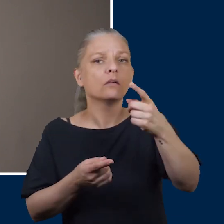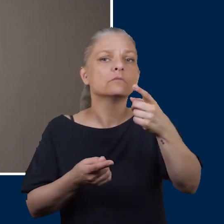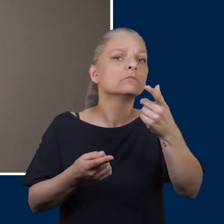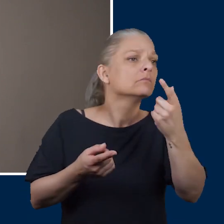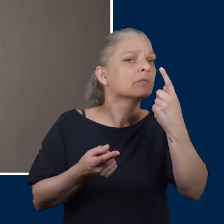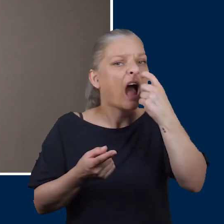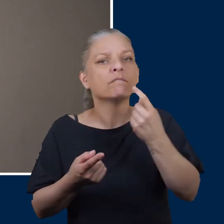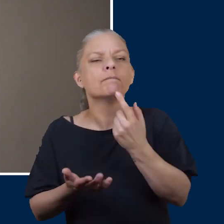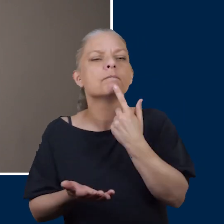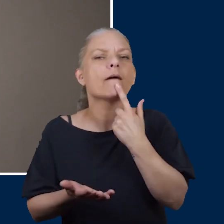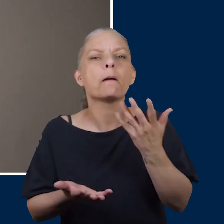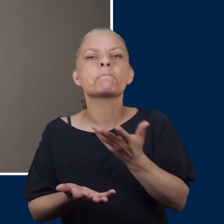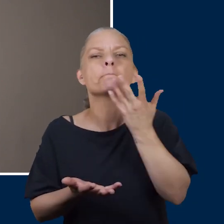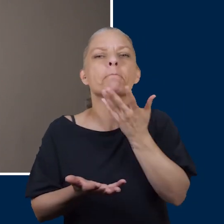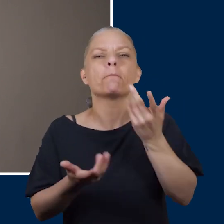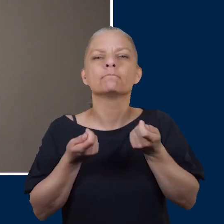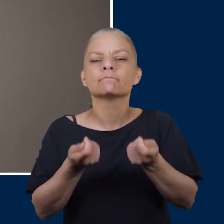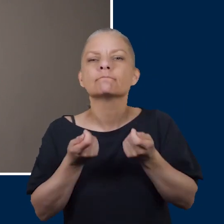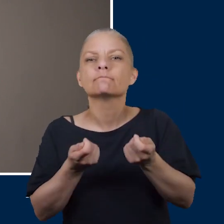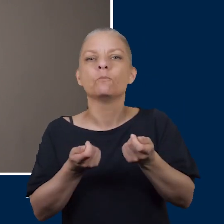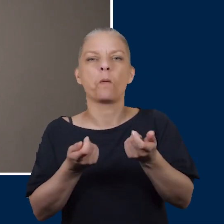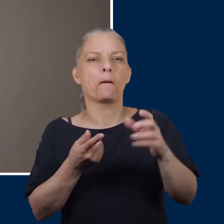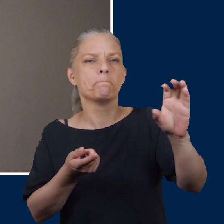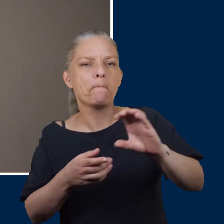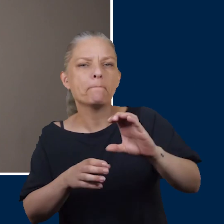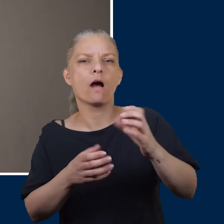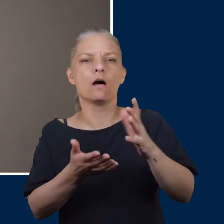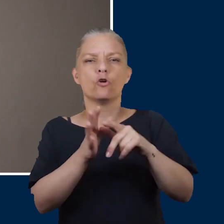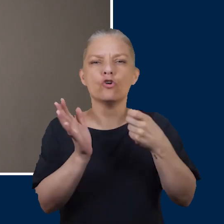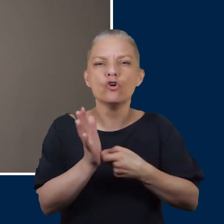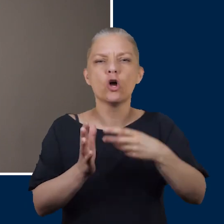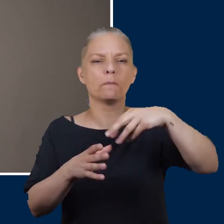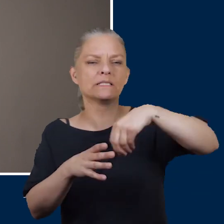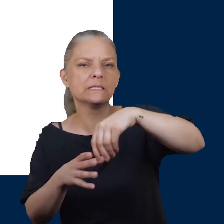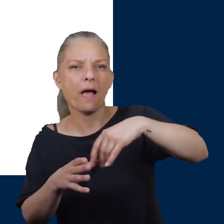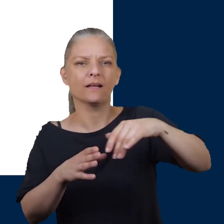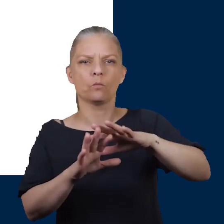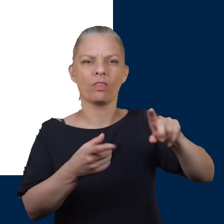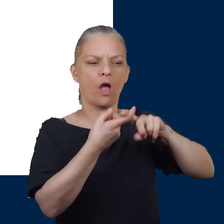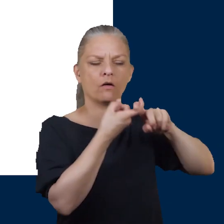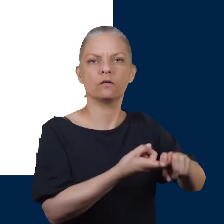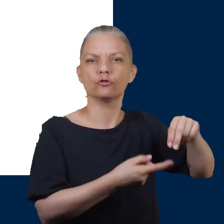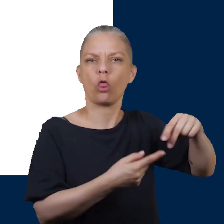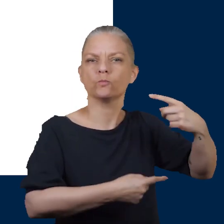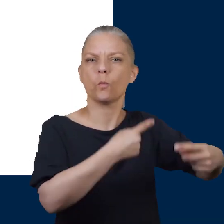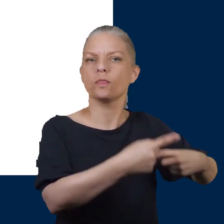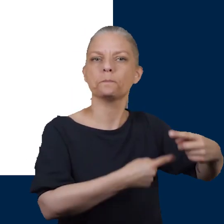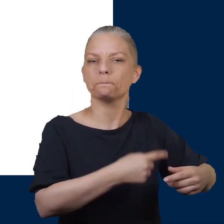herbs and spices rather than relying on salt each time. You will see the mention of fluid